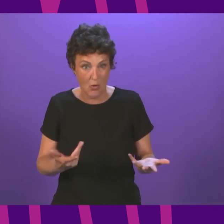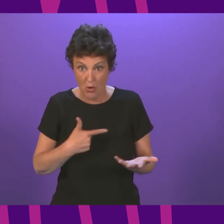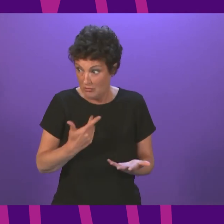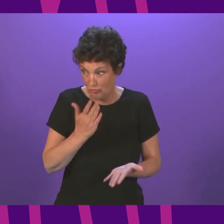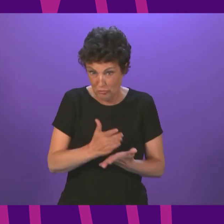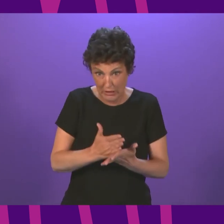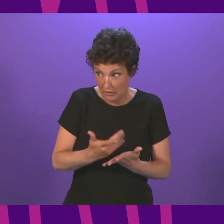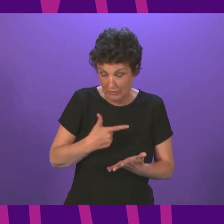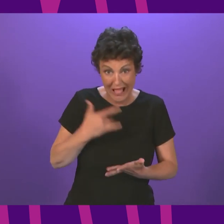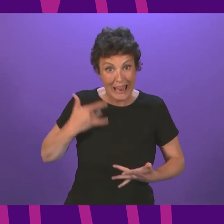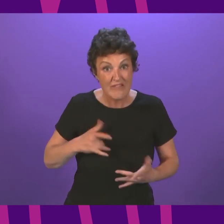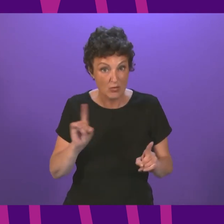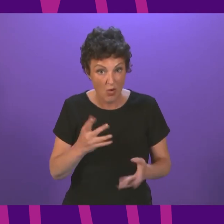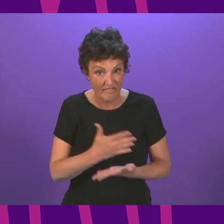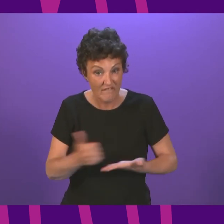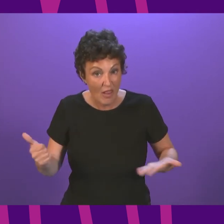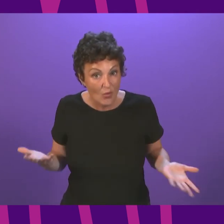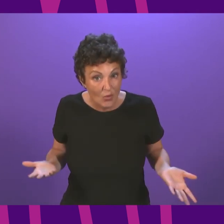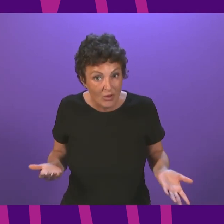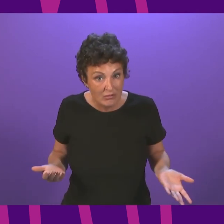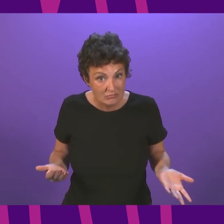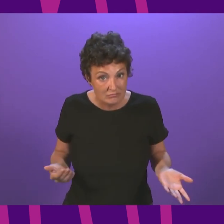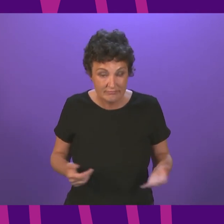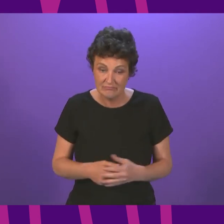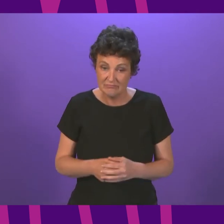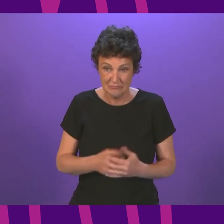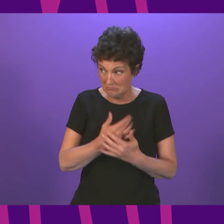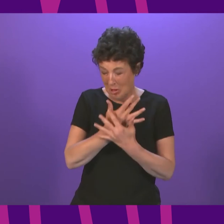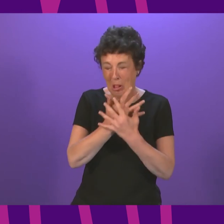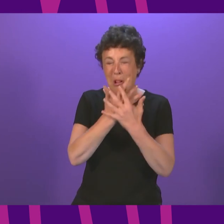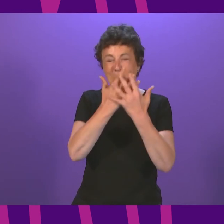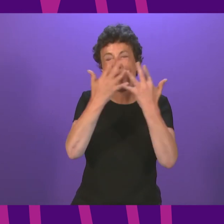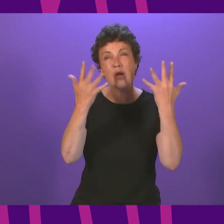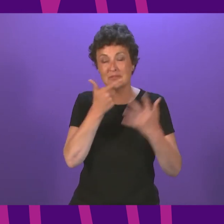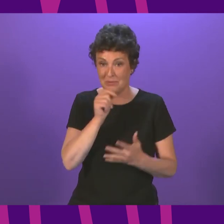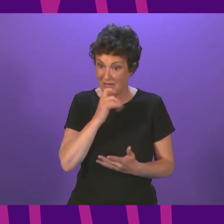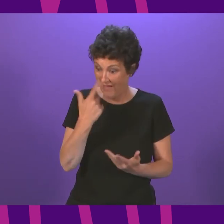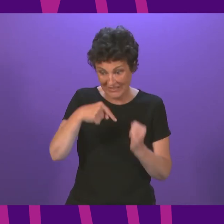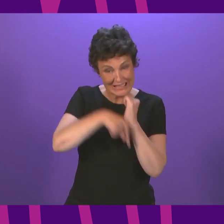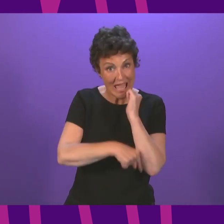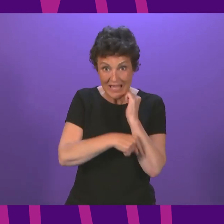if the powers are not utilised, the Government will not enact an extension after the initial